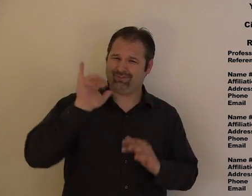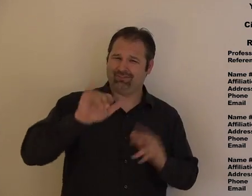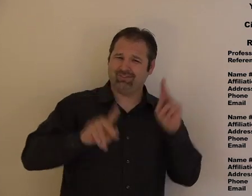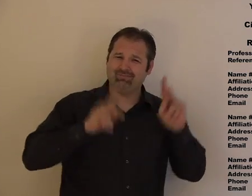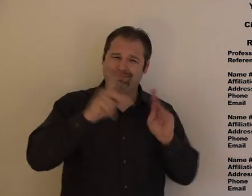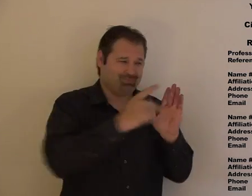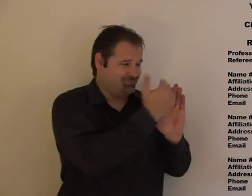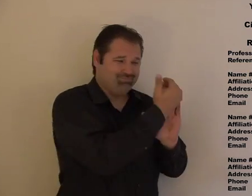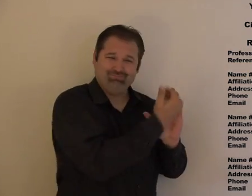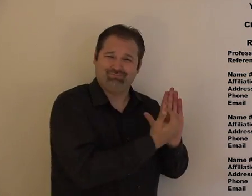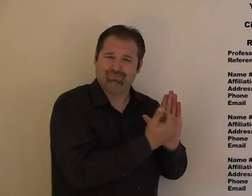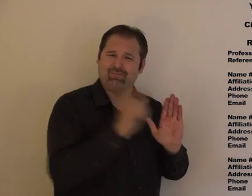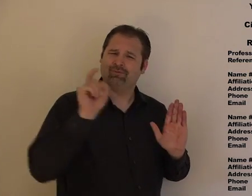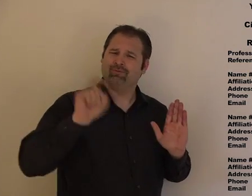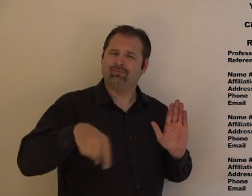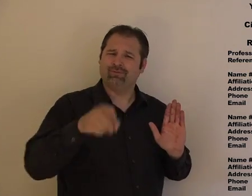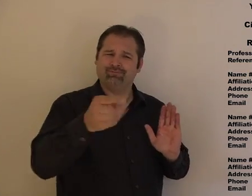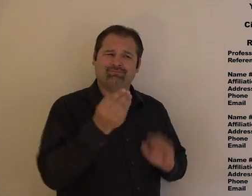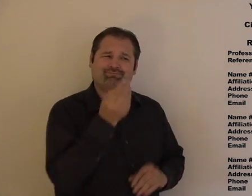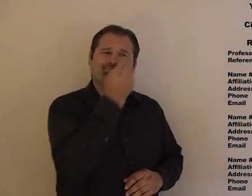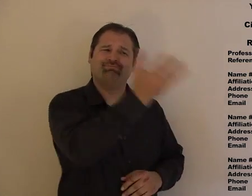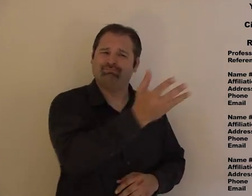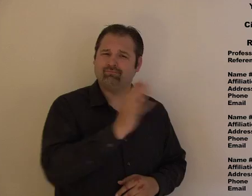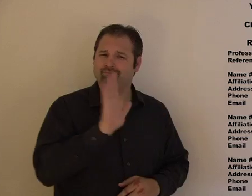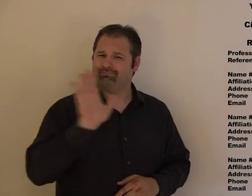Here's what it looks like.